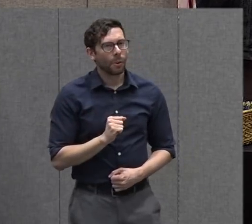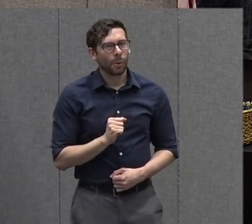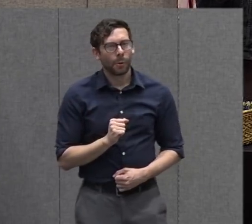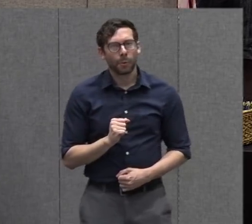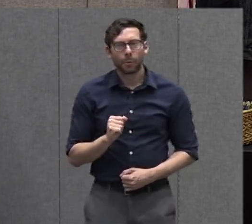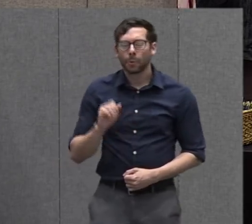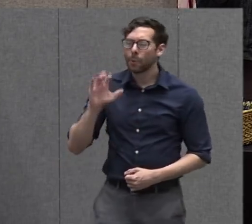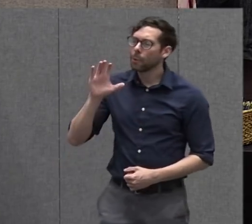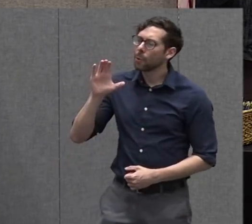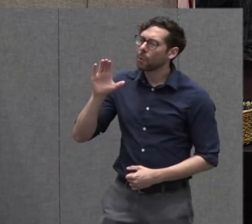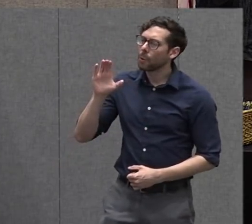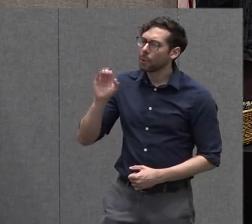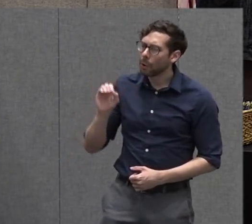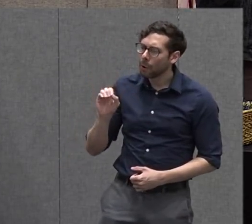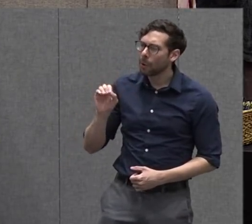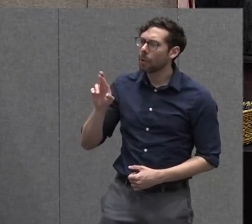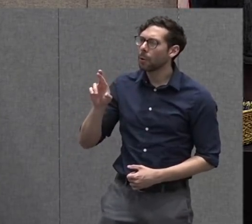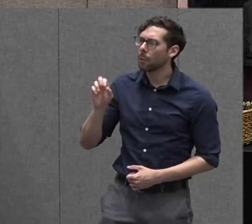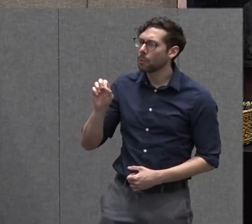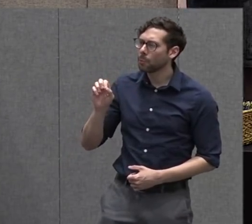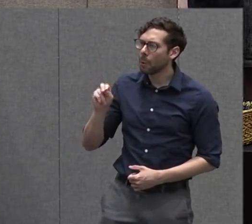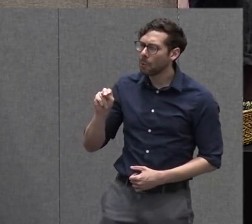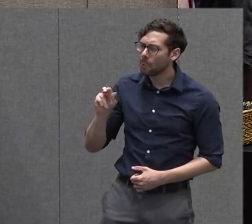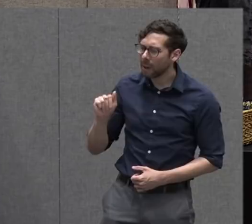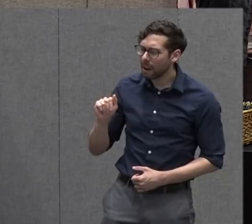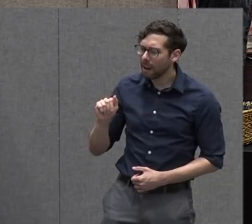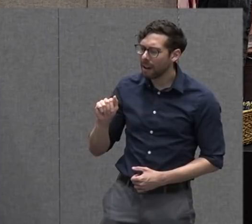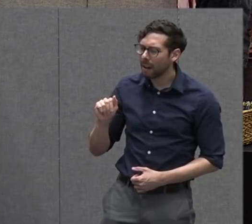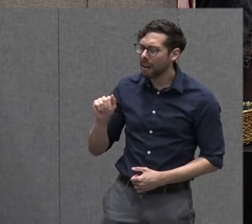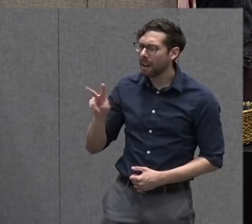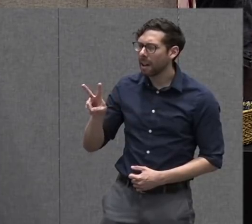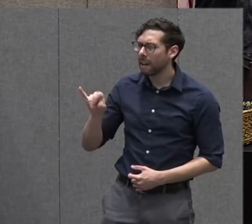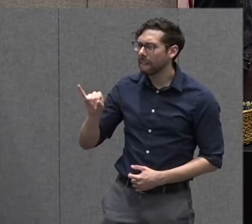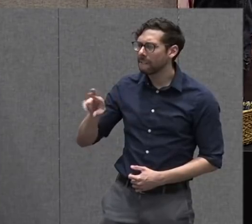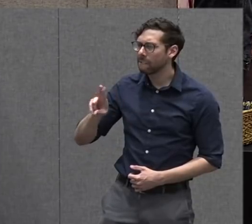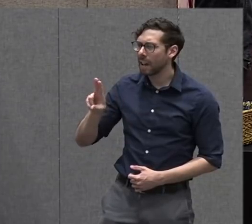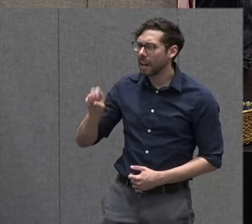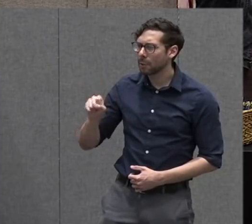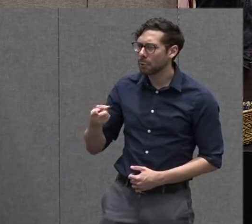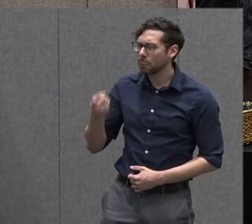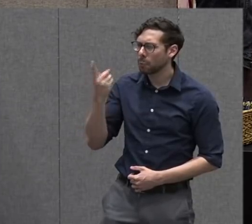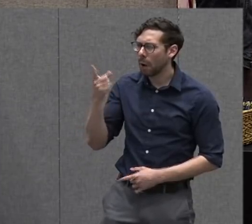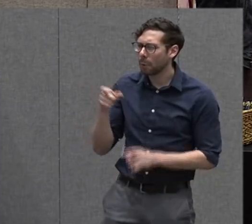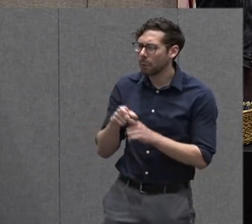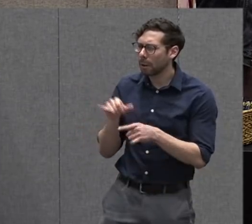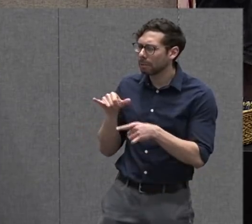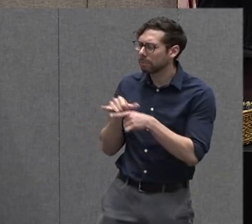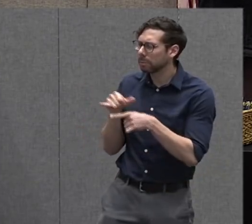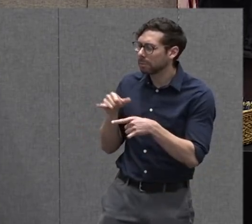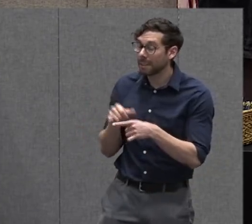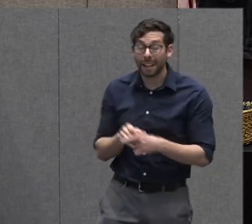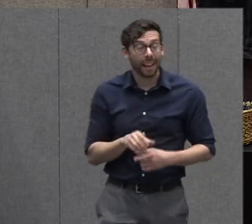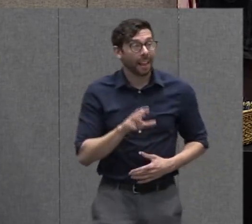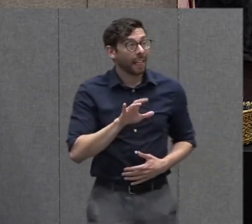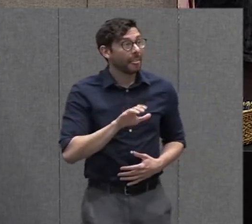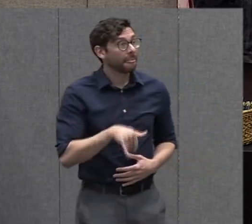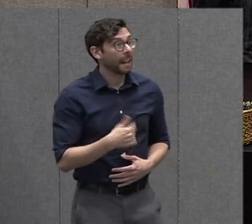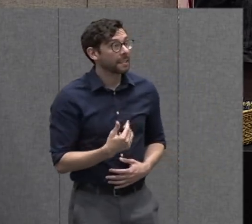That's all one word. I even looked it up. [Mr. R] That's five syllables. [Miss Martindale] Do we do the clapping? [Mr. R] Oh, I was doing the finger thing. - Okay.